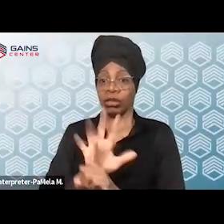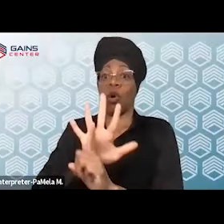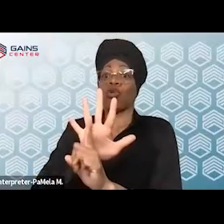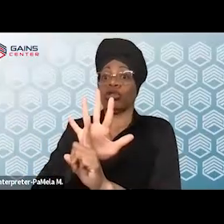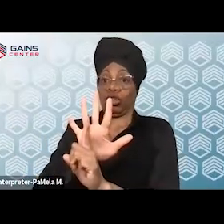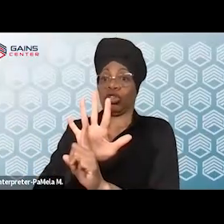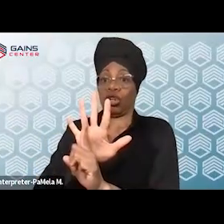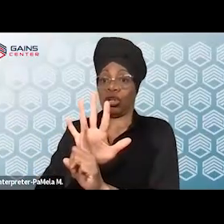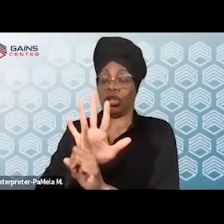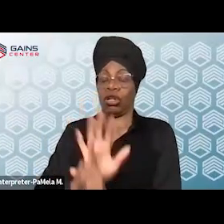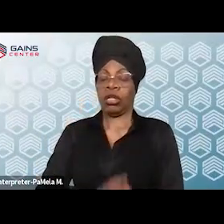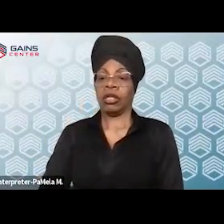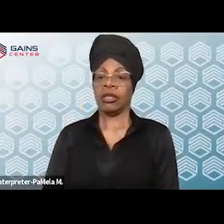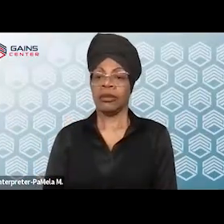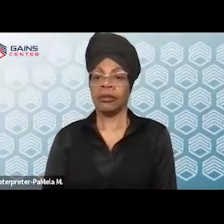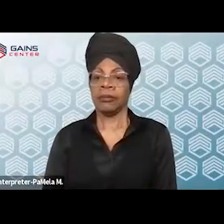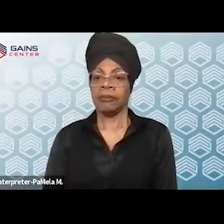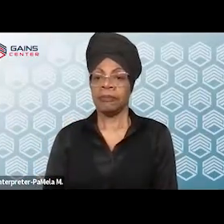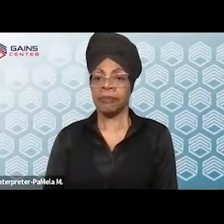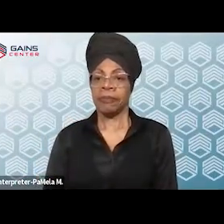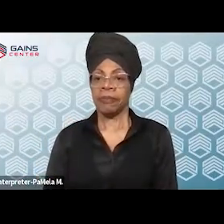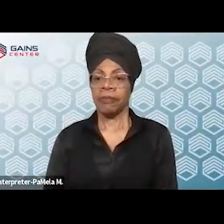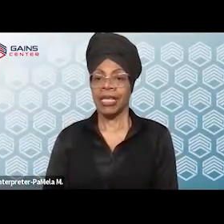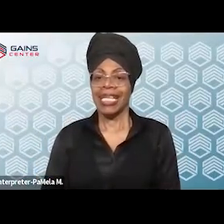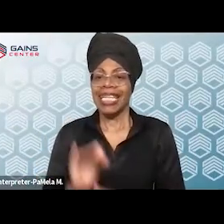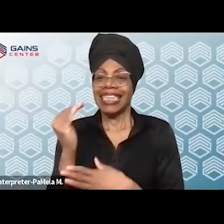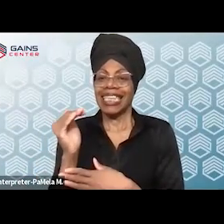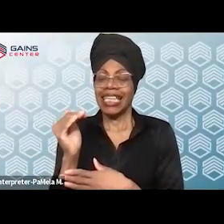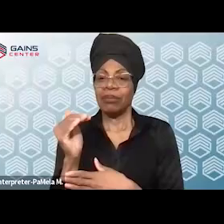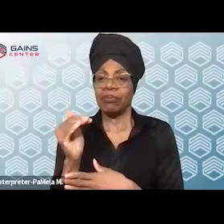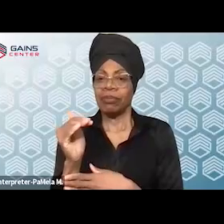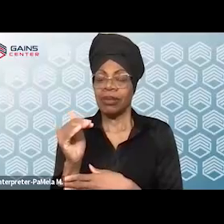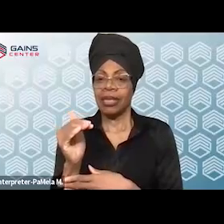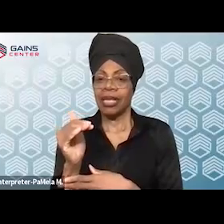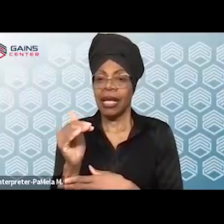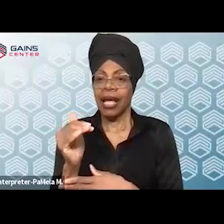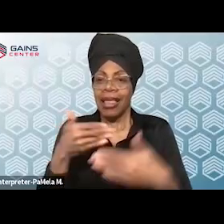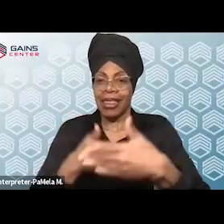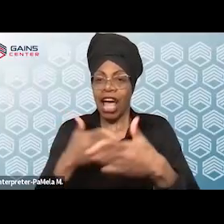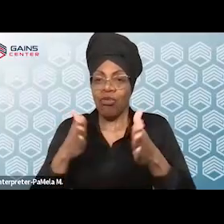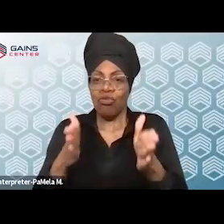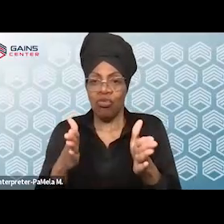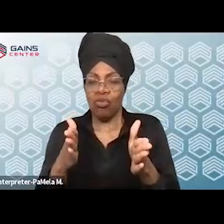And it's like the entire room's compassion kind of kicked in.